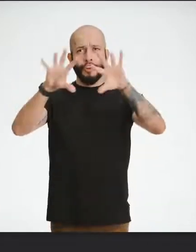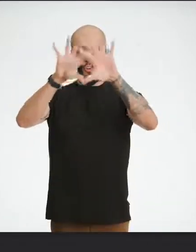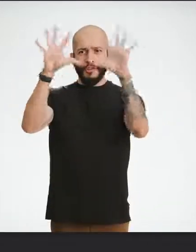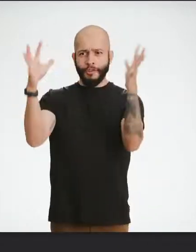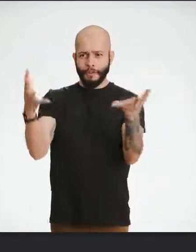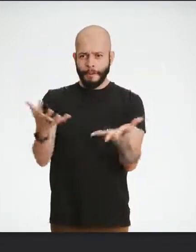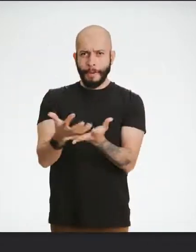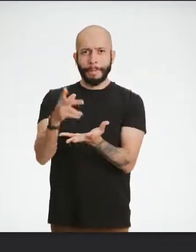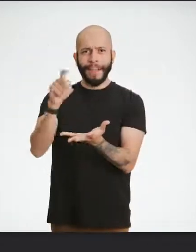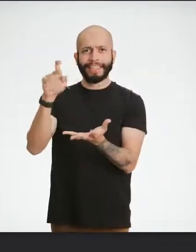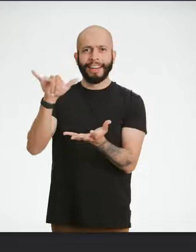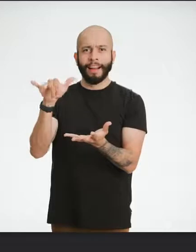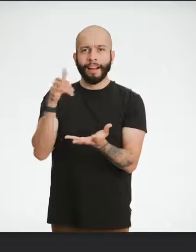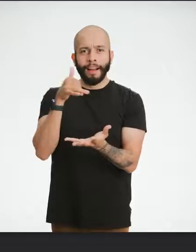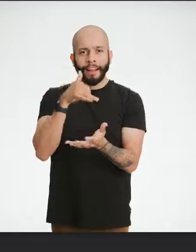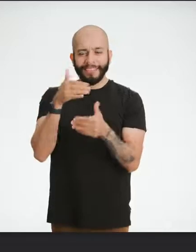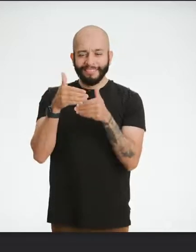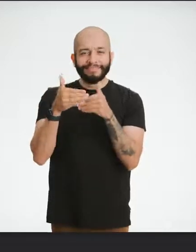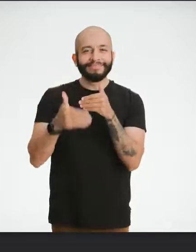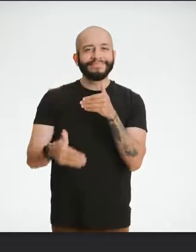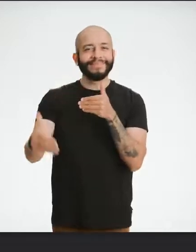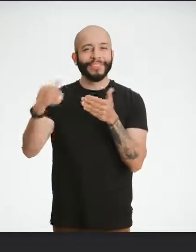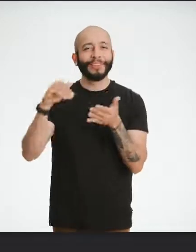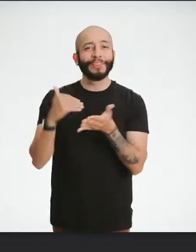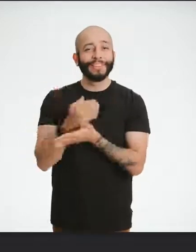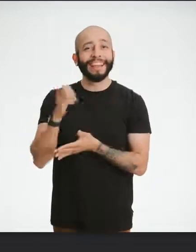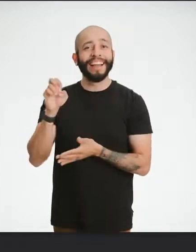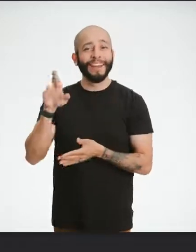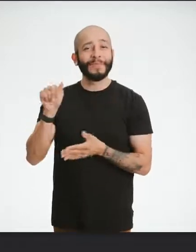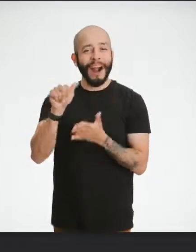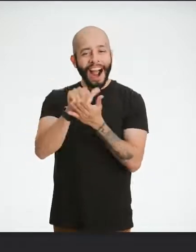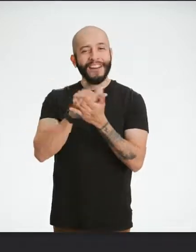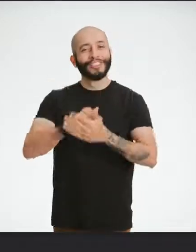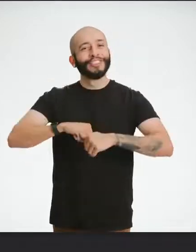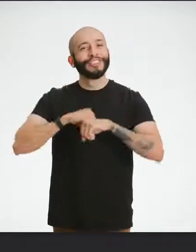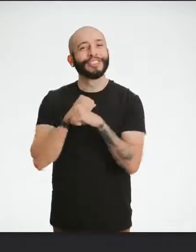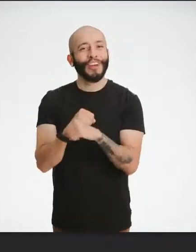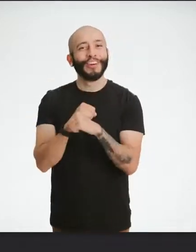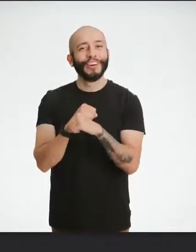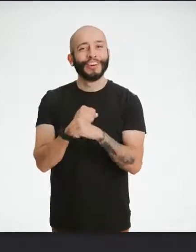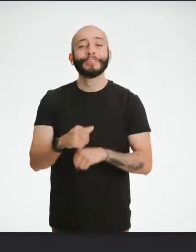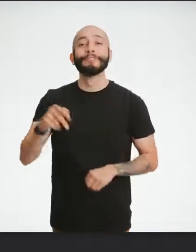When you put it all together, what we're talking about here is a new era of account security.